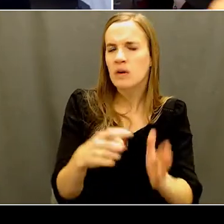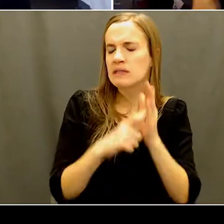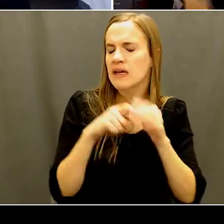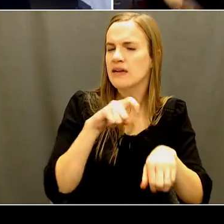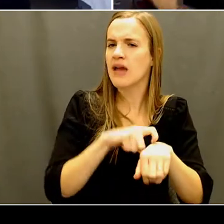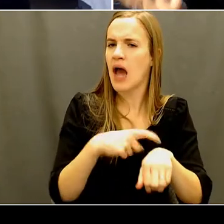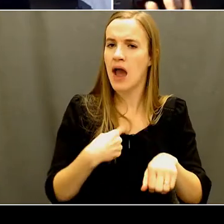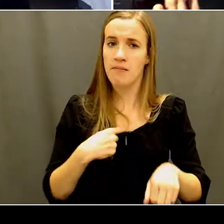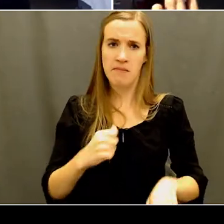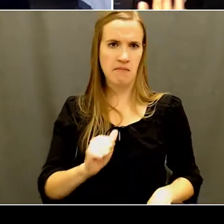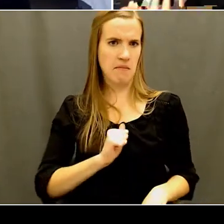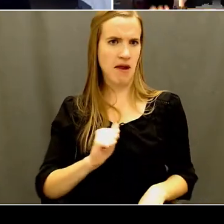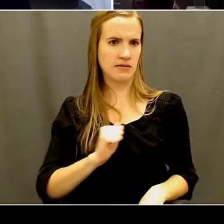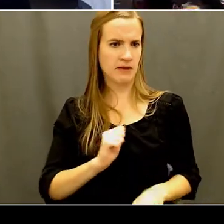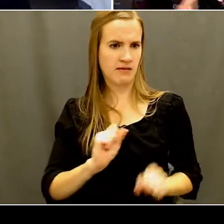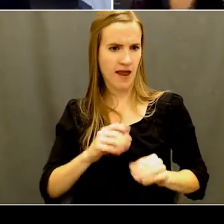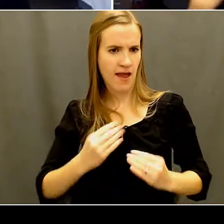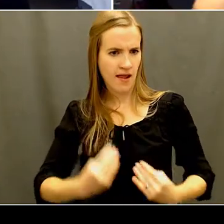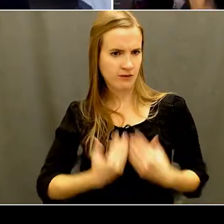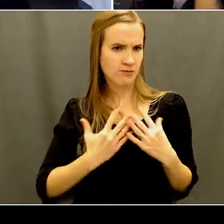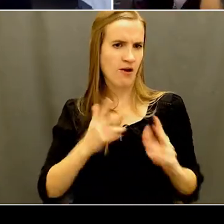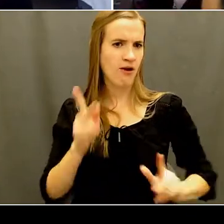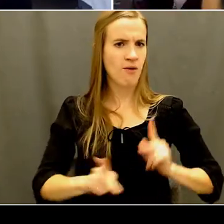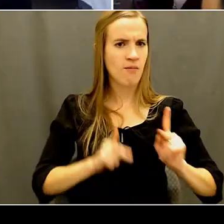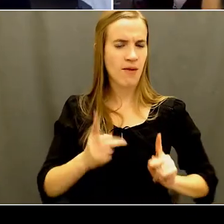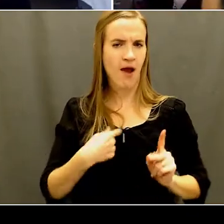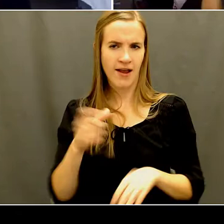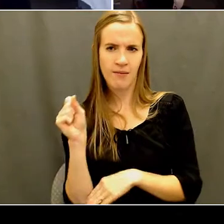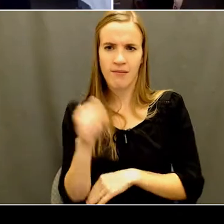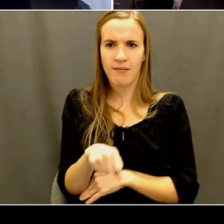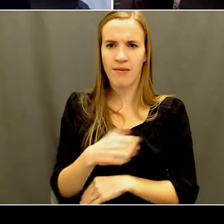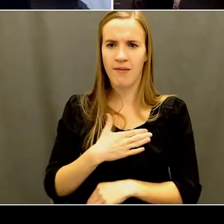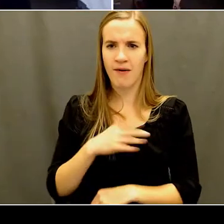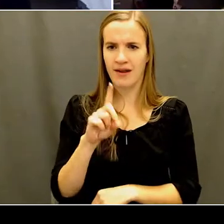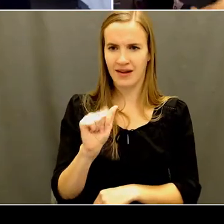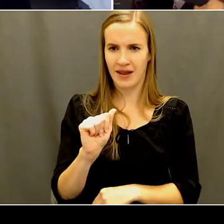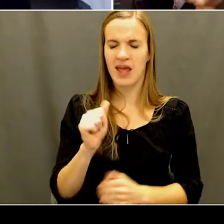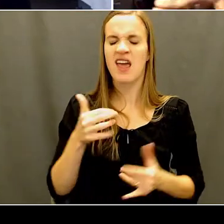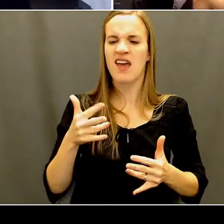I'm an inspiration, and then kind of reality to where I was like, wait, you